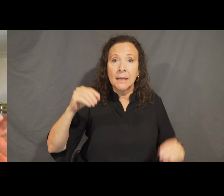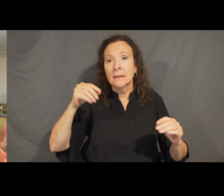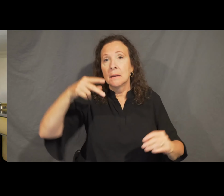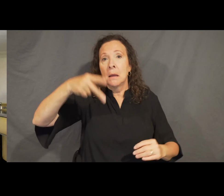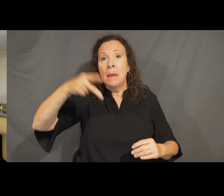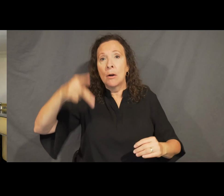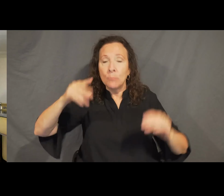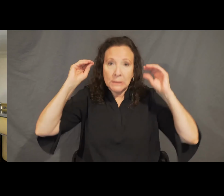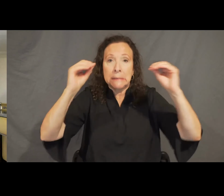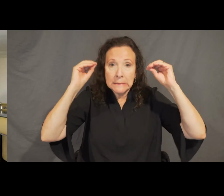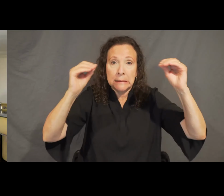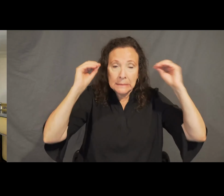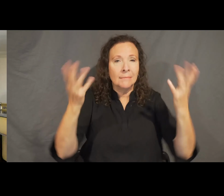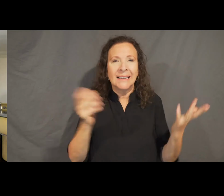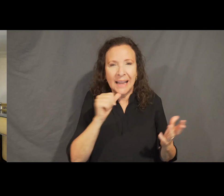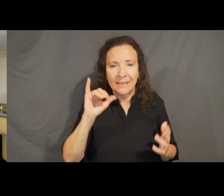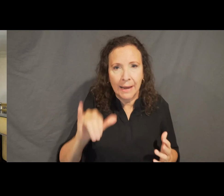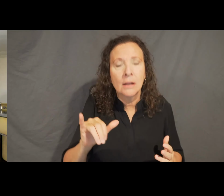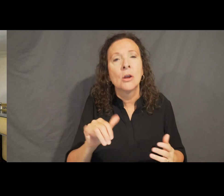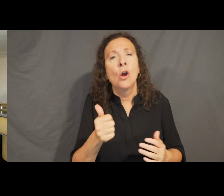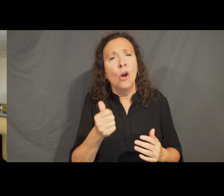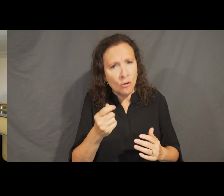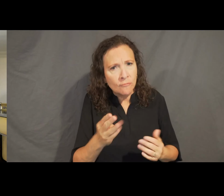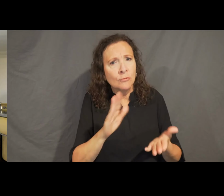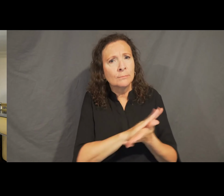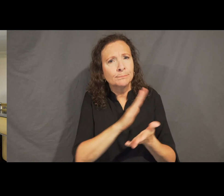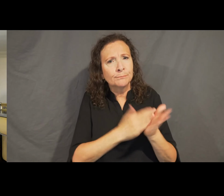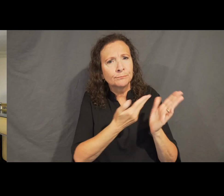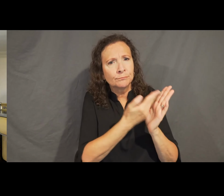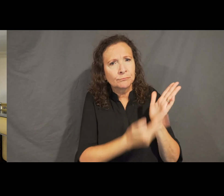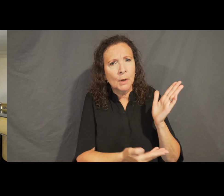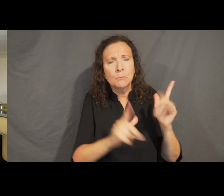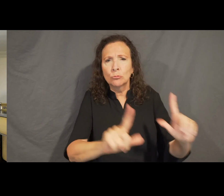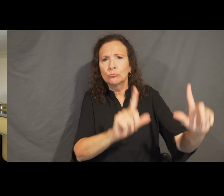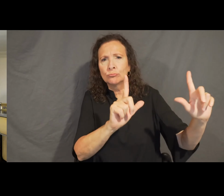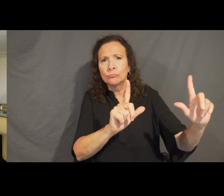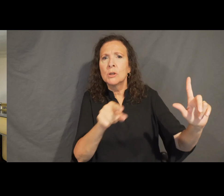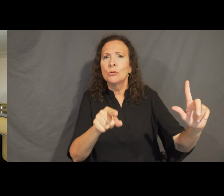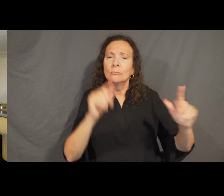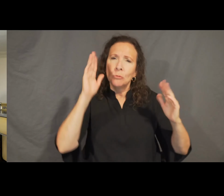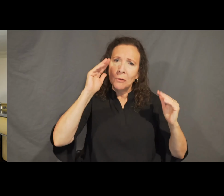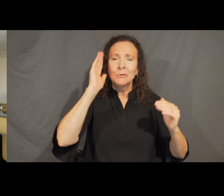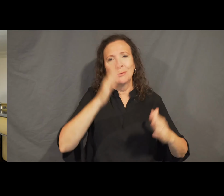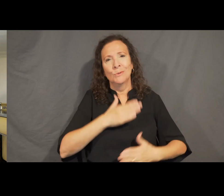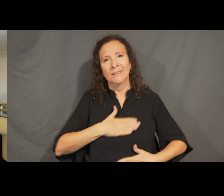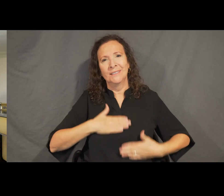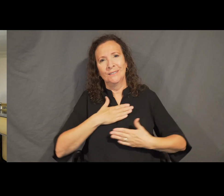But a couple of documents that you will be able to hopefully enjoy as we are going through this.